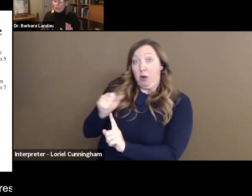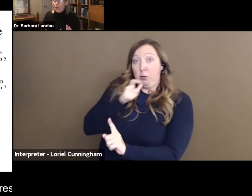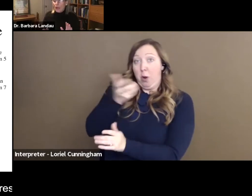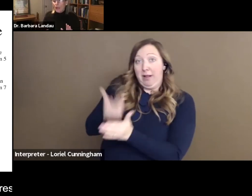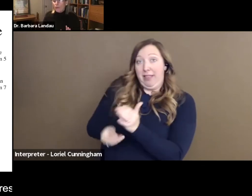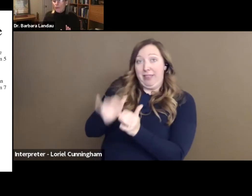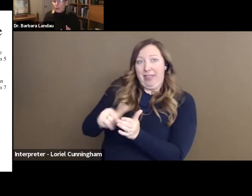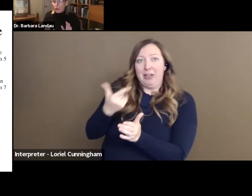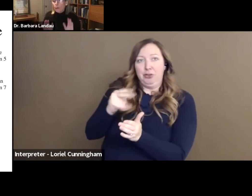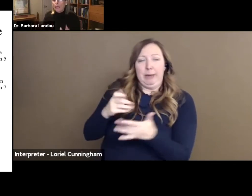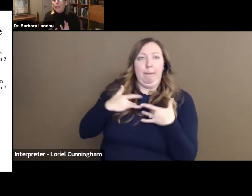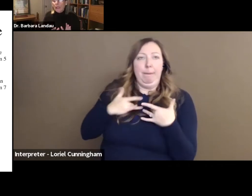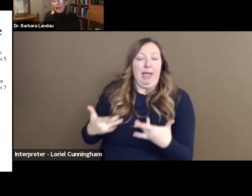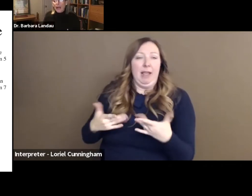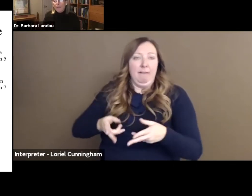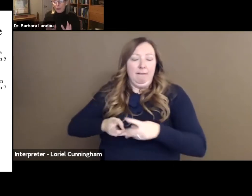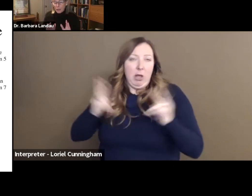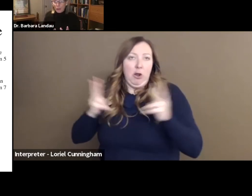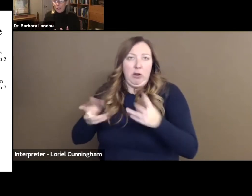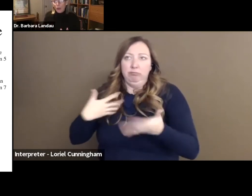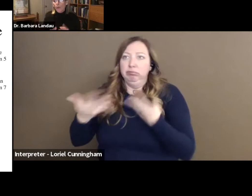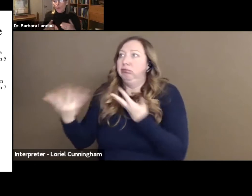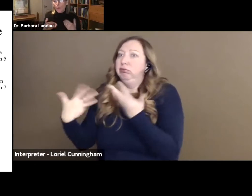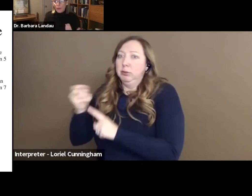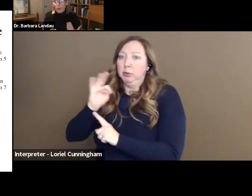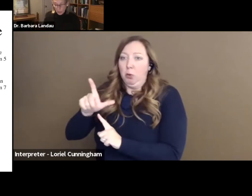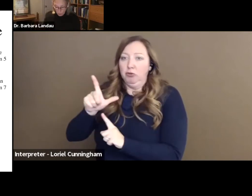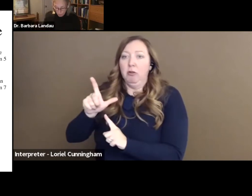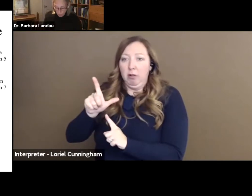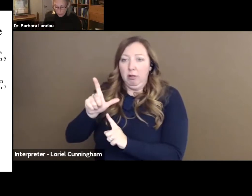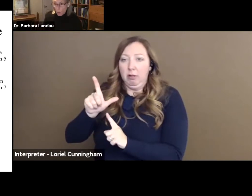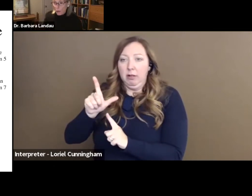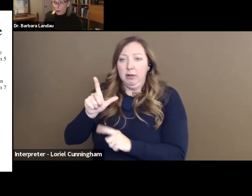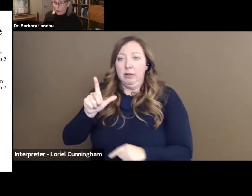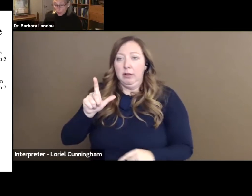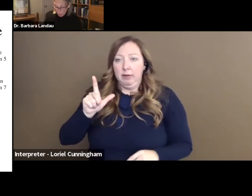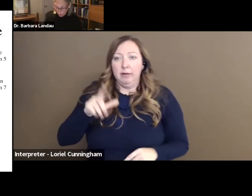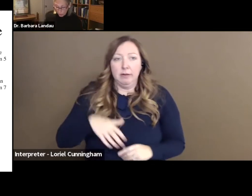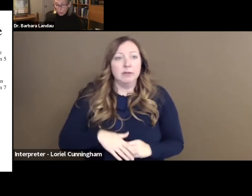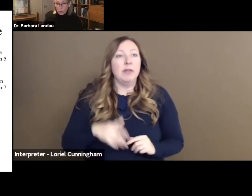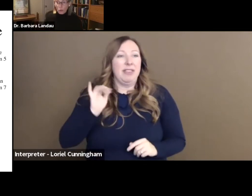not enough for us to really have the goods on what the genes are doing and